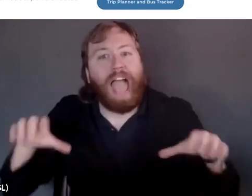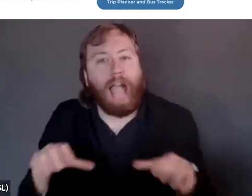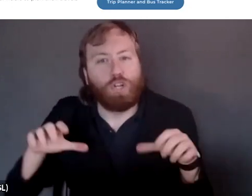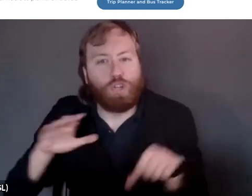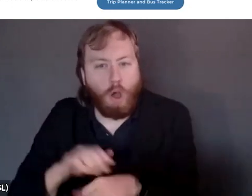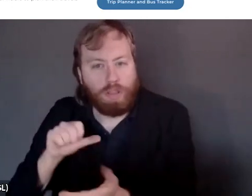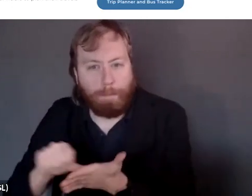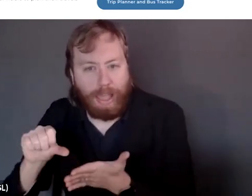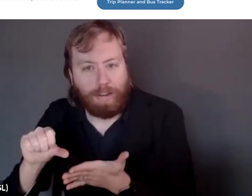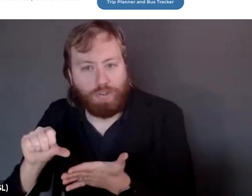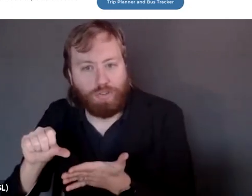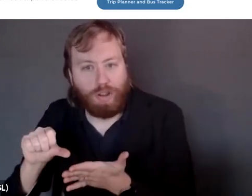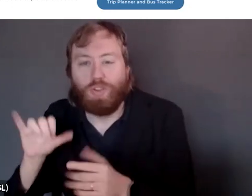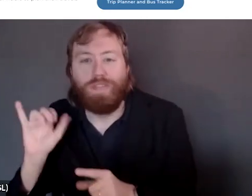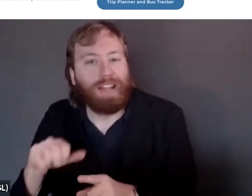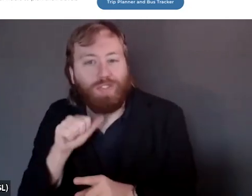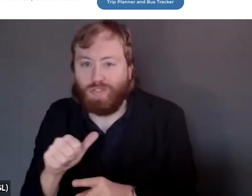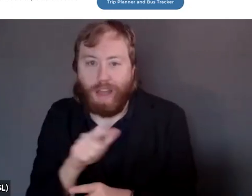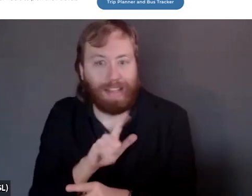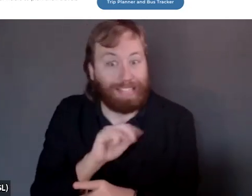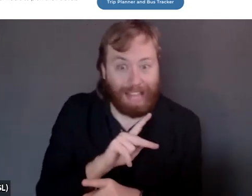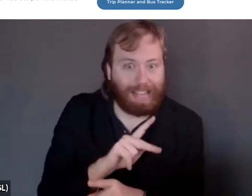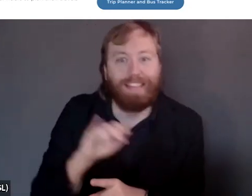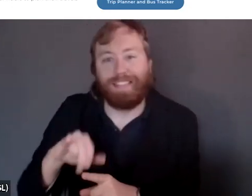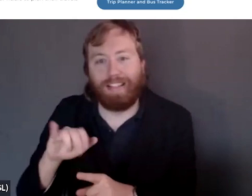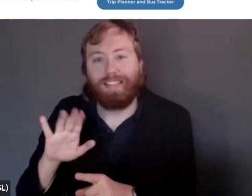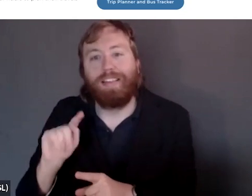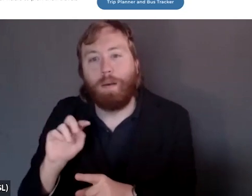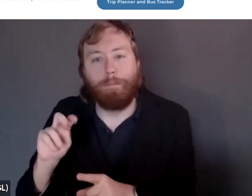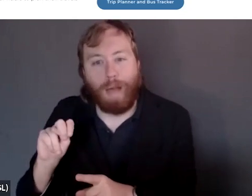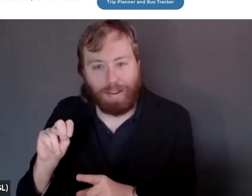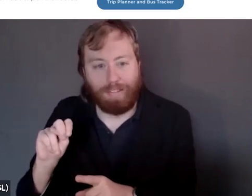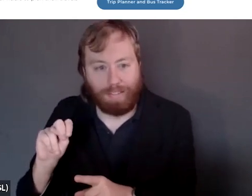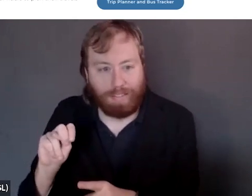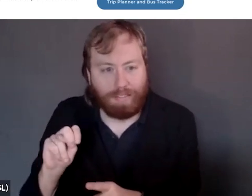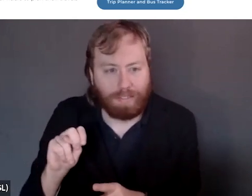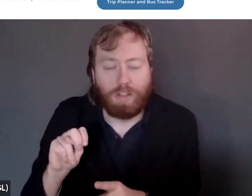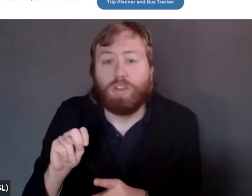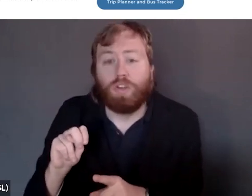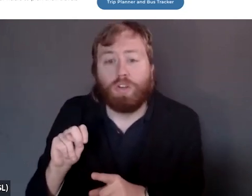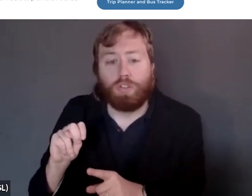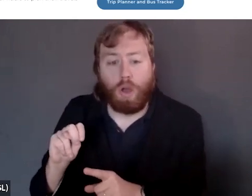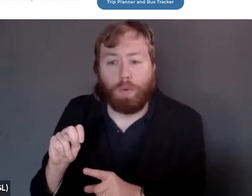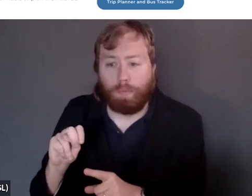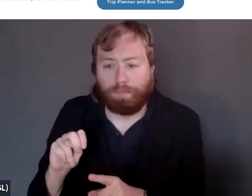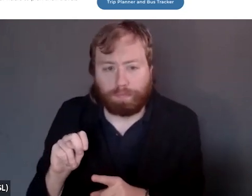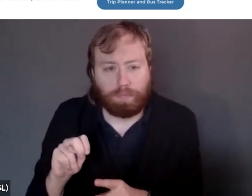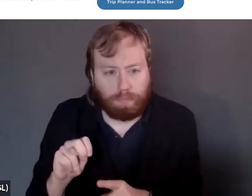That is a button. What you're seeing in the focus here is a button, and if I click the return key, it expands that menu